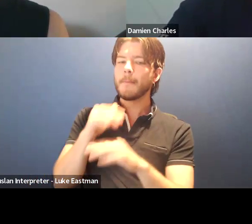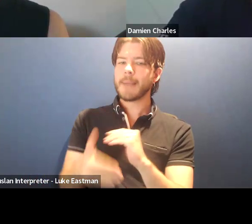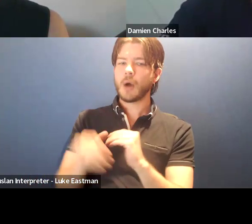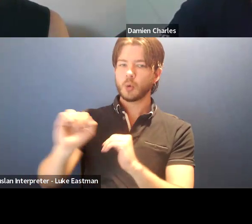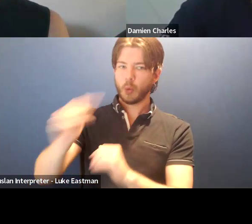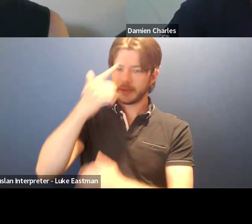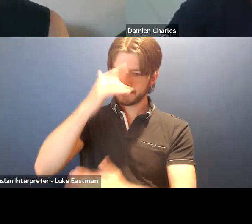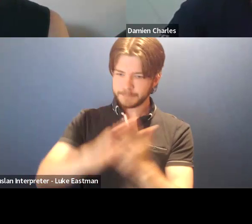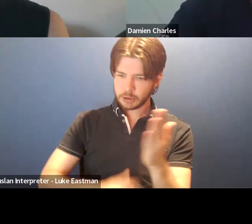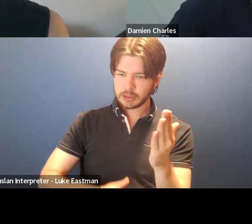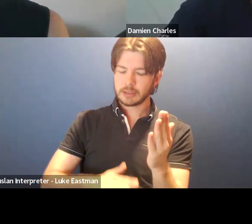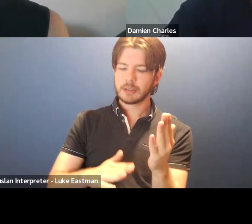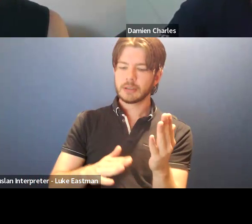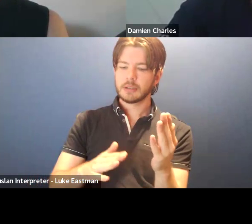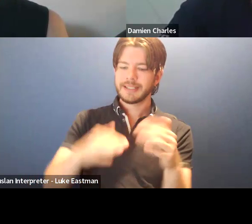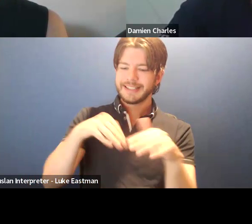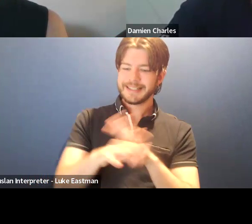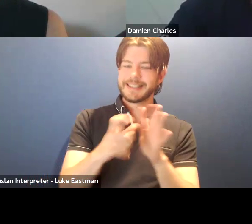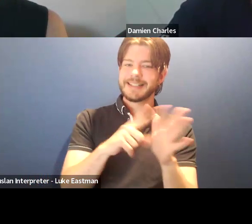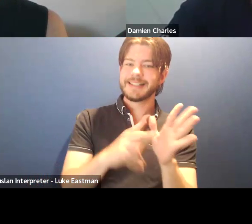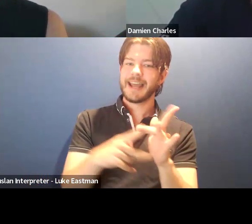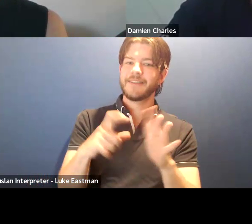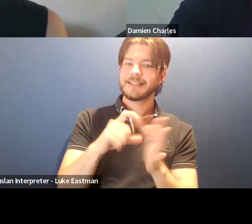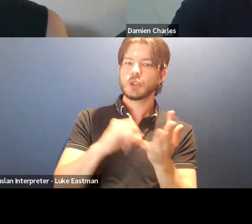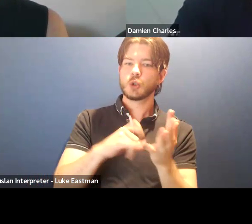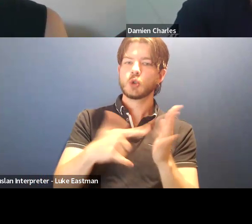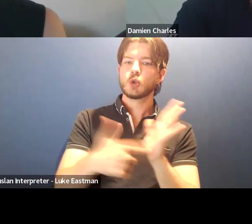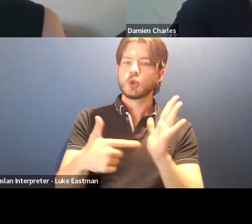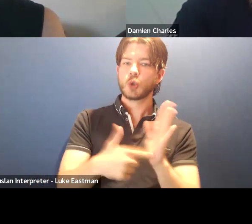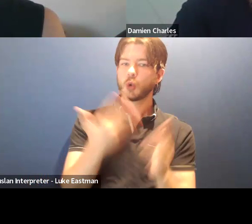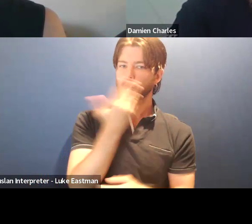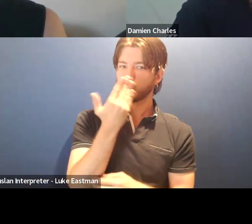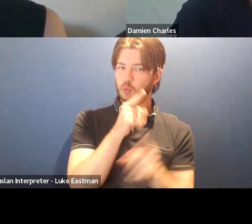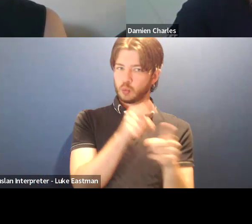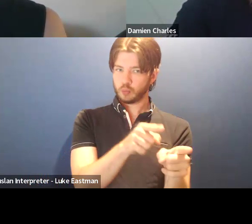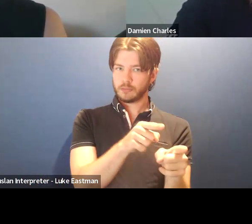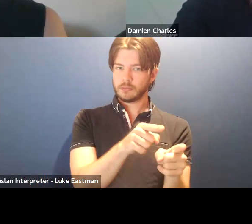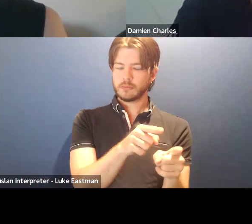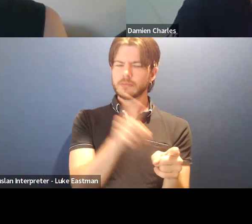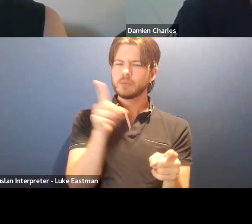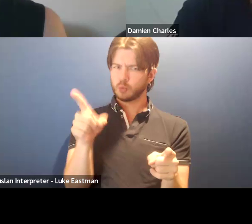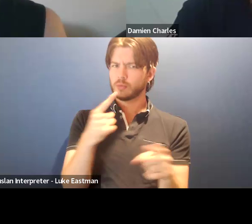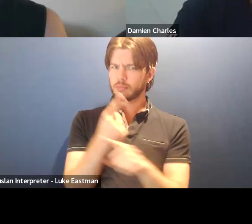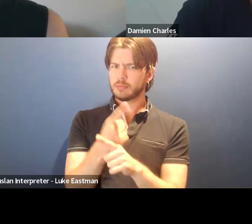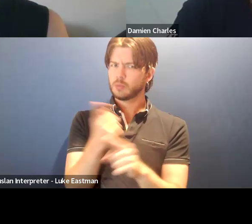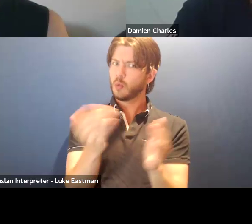experience at David Scott School, you mentioned there that you went to the